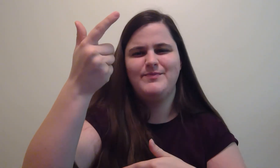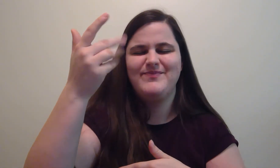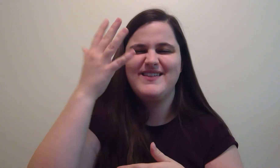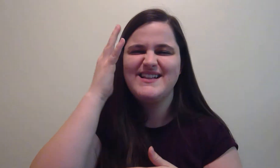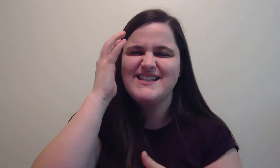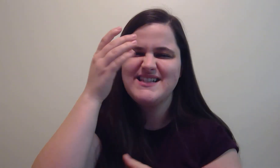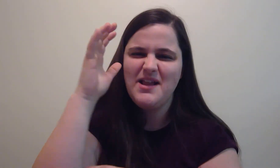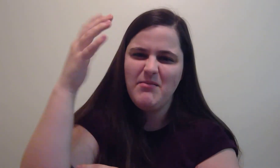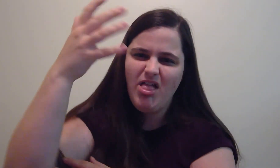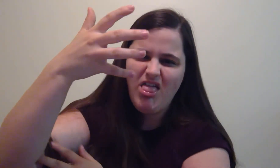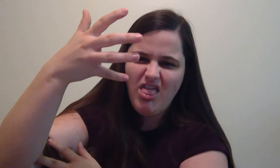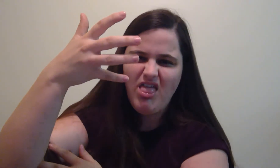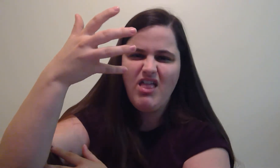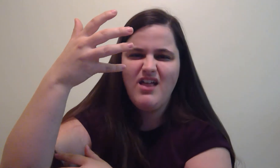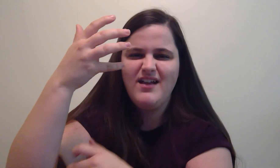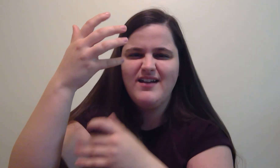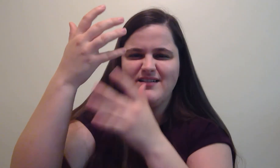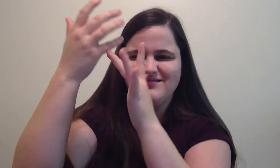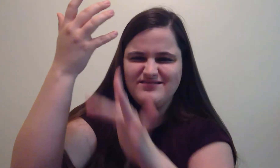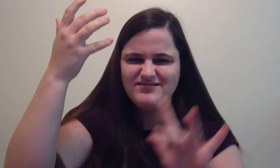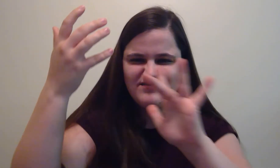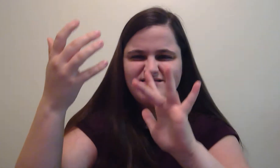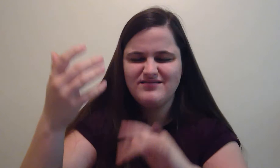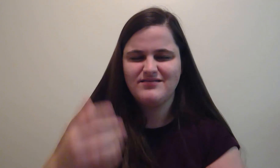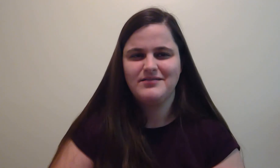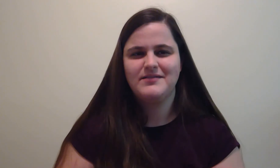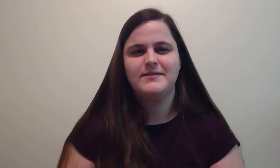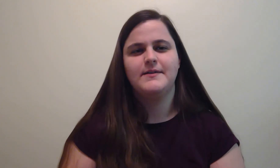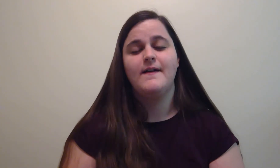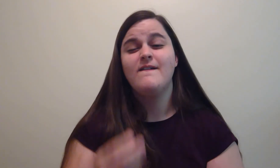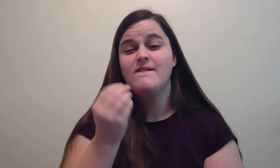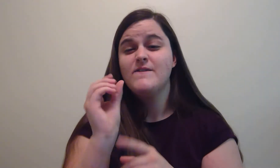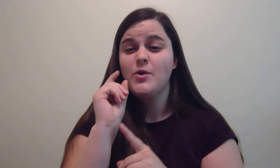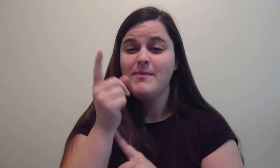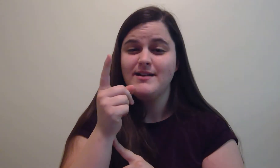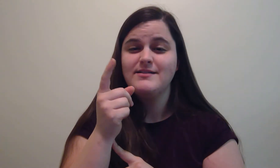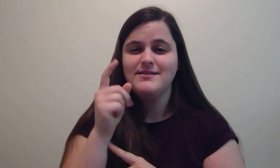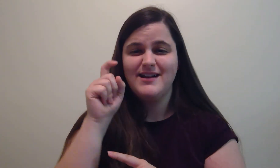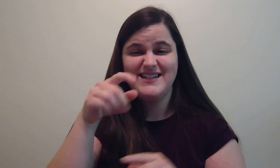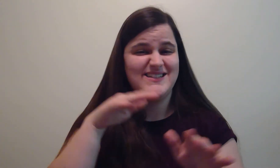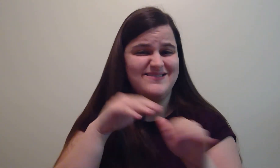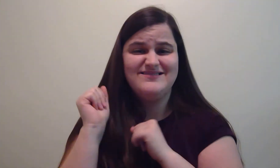smoking as they chewed through the wood. The tree looks lopsided and naked, and after a few minutes I had to get out of there.